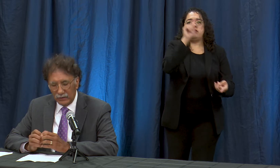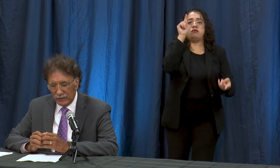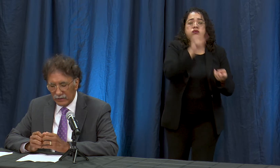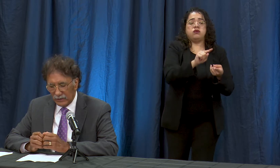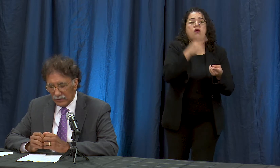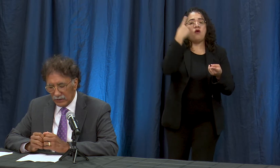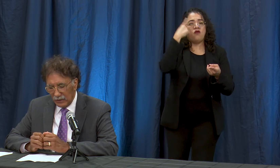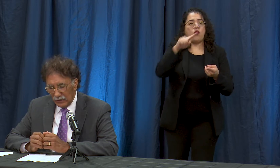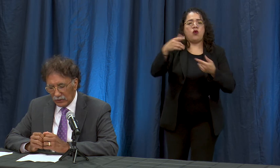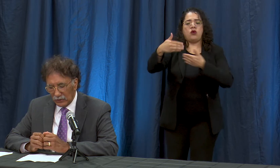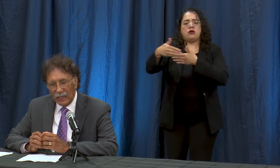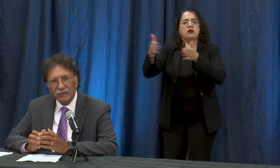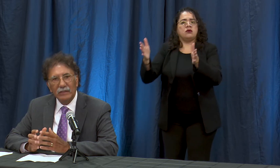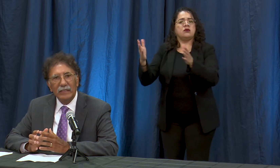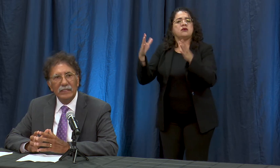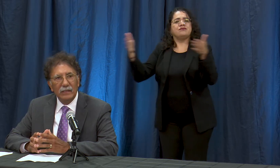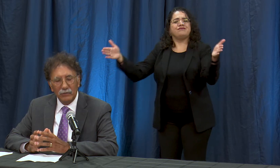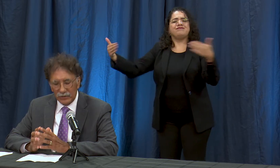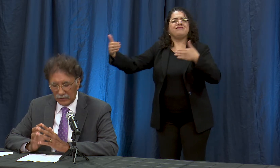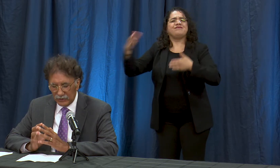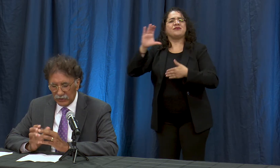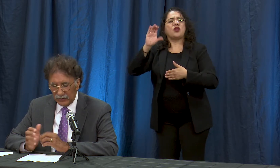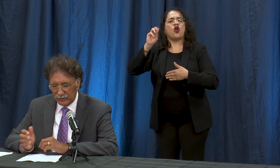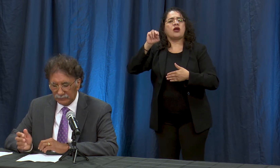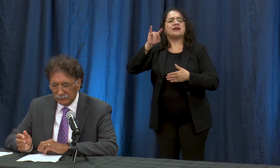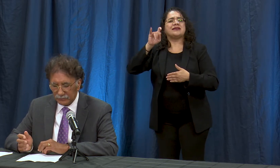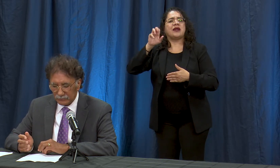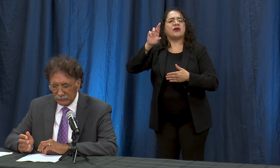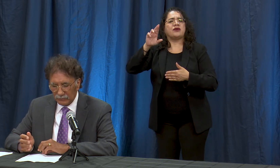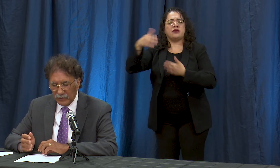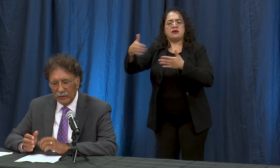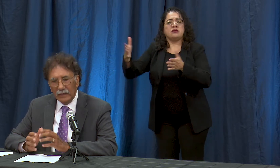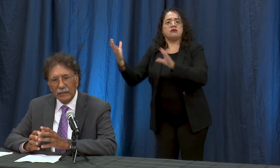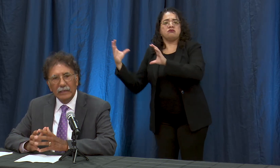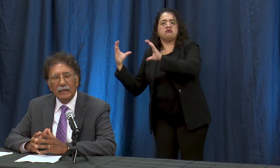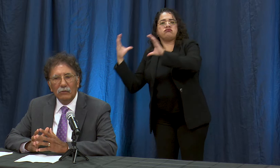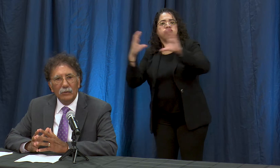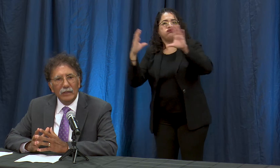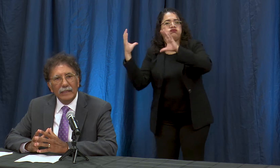the United States so obviously these numbers are concerning. When we look at